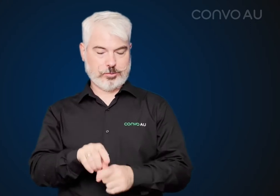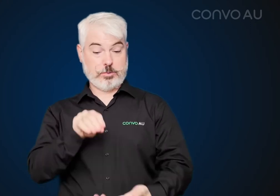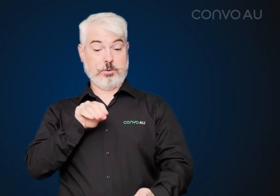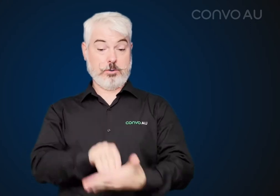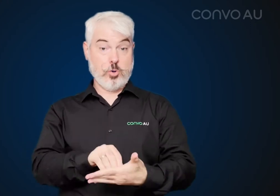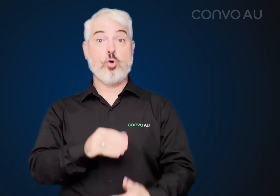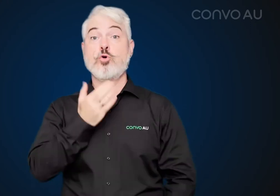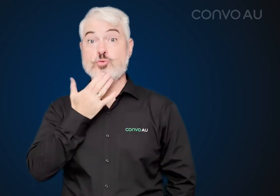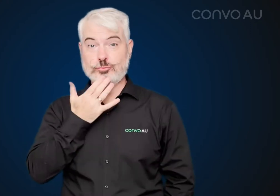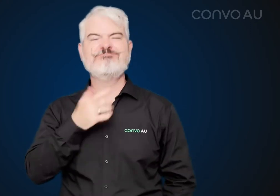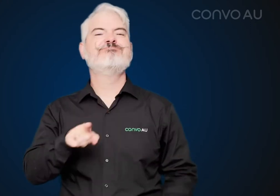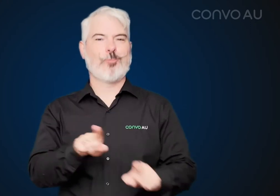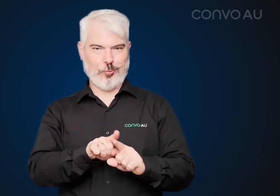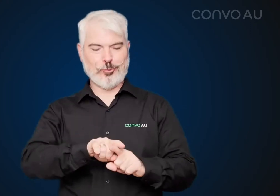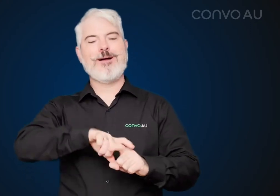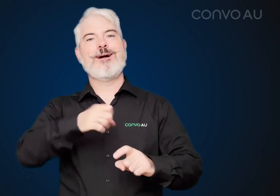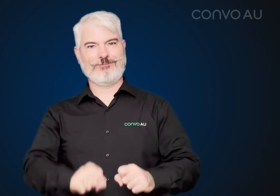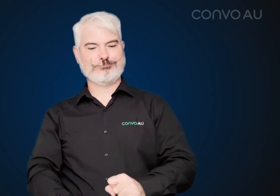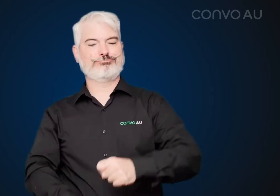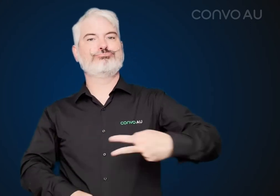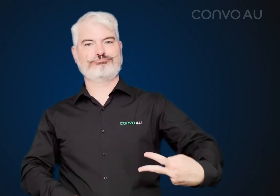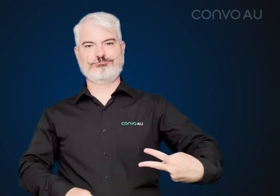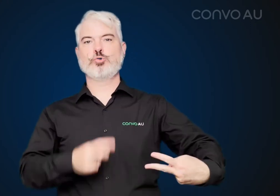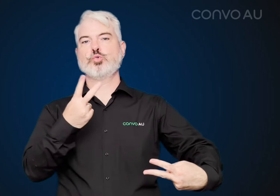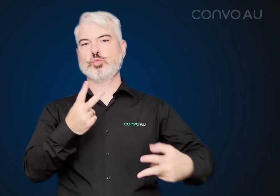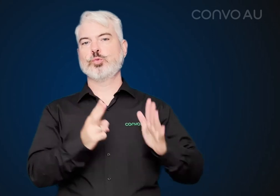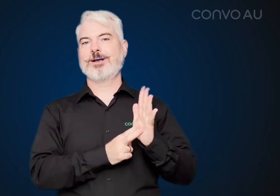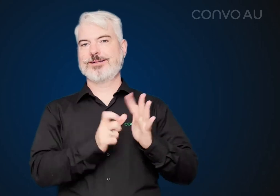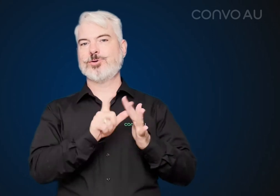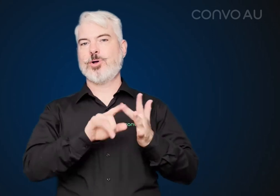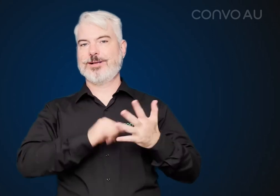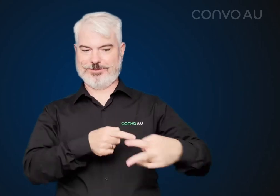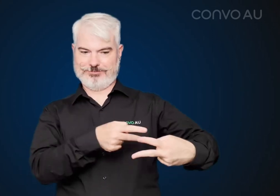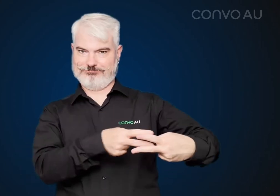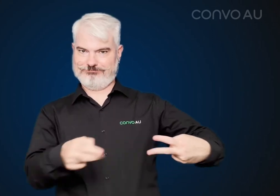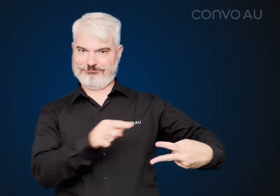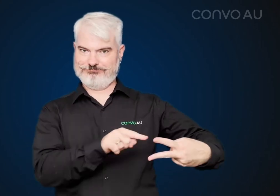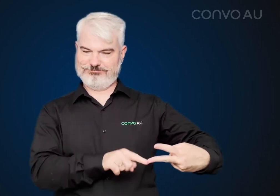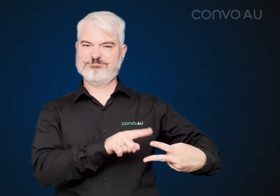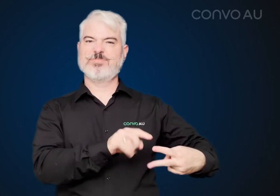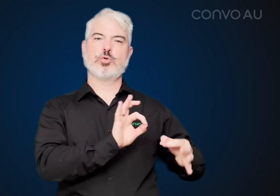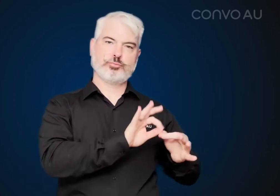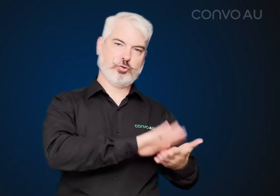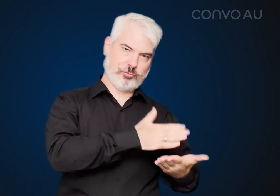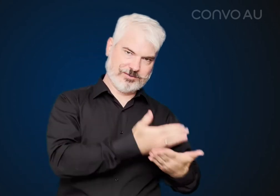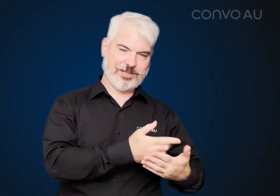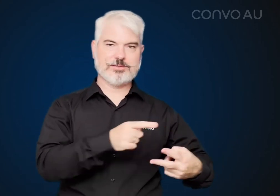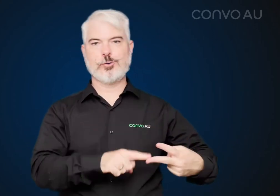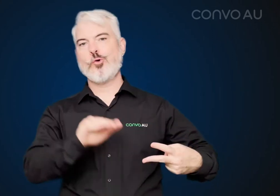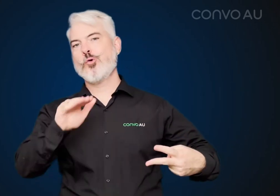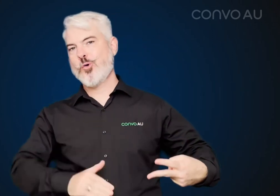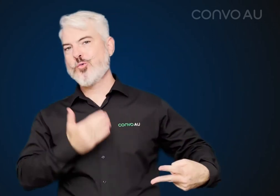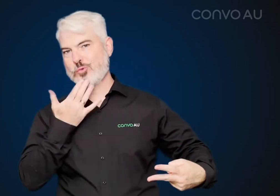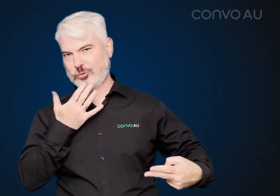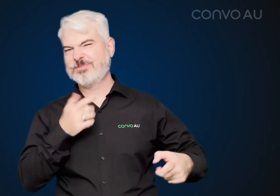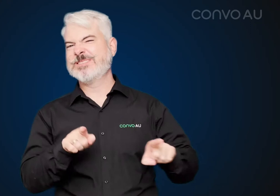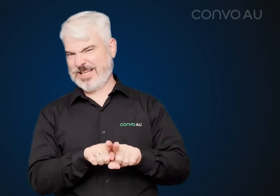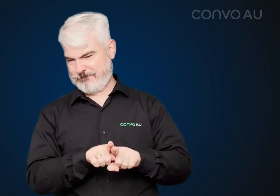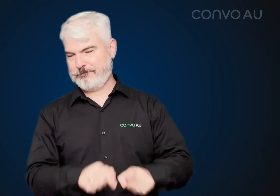which is also split into the same two NDIS line items.